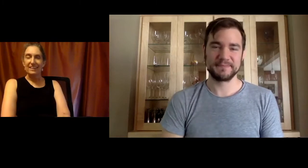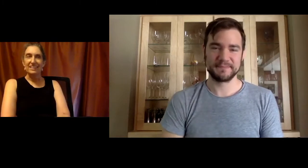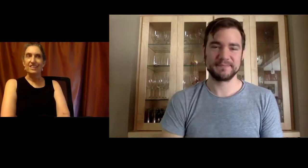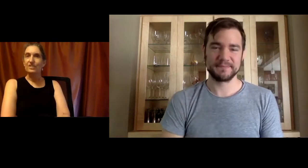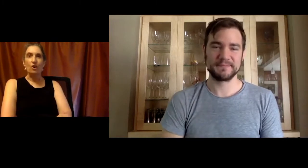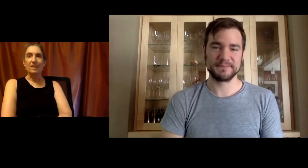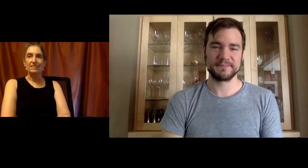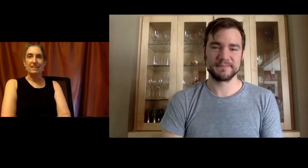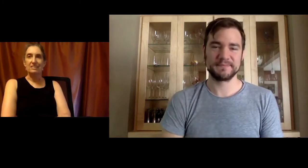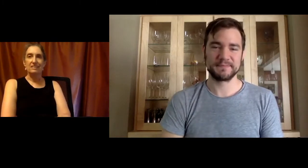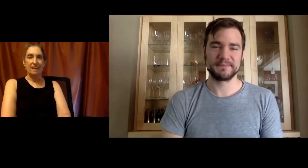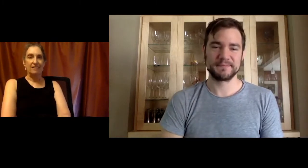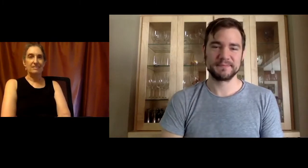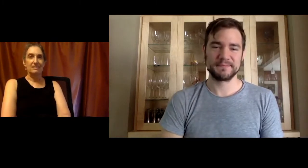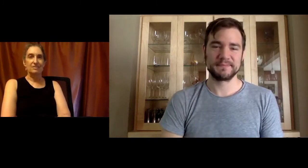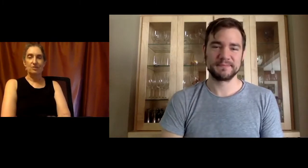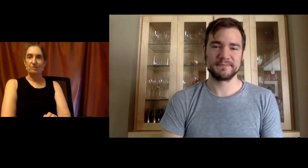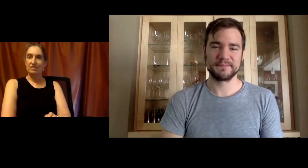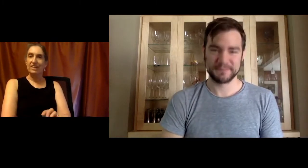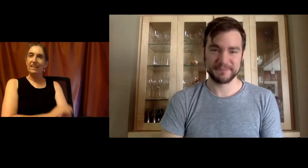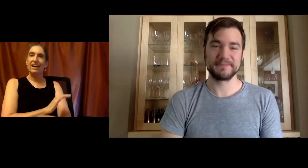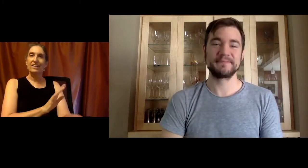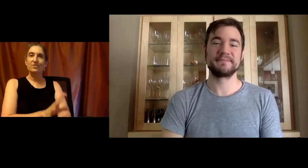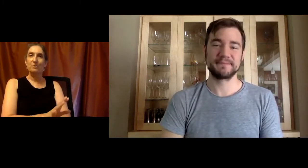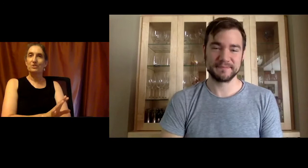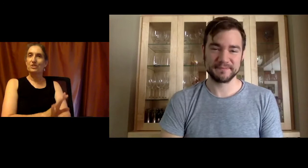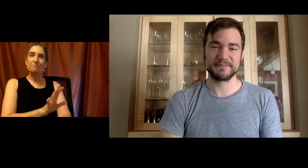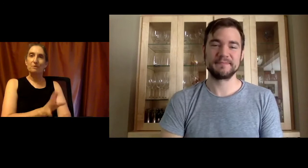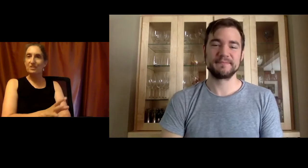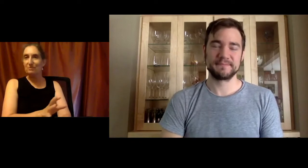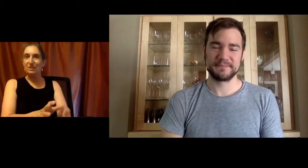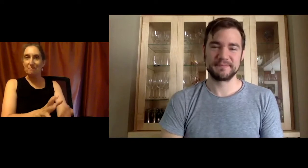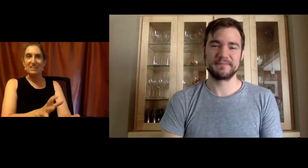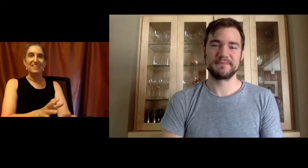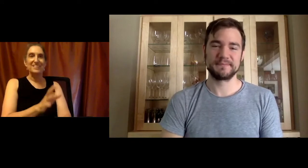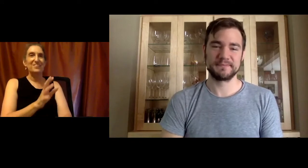And then it's all that text analysis, it's like, yeah, I hear the words you're saying, but what does it really mean,